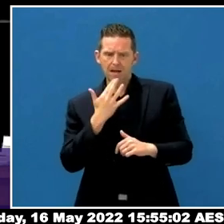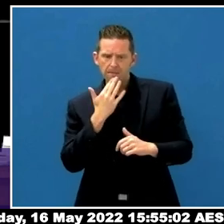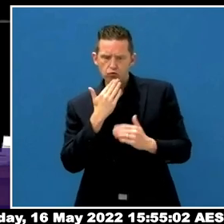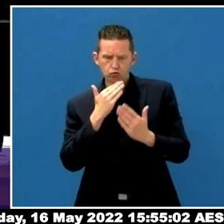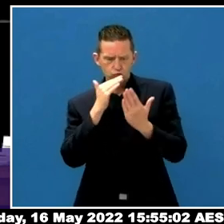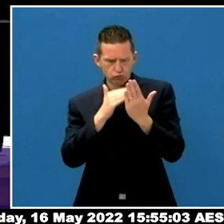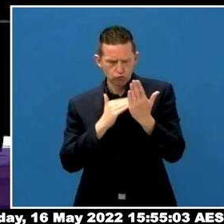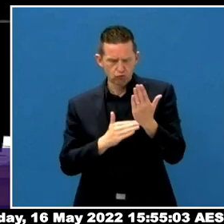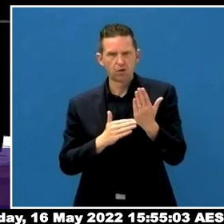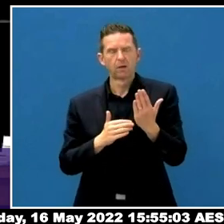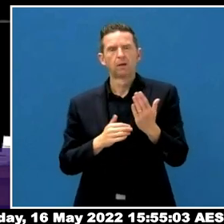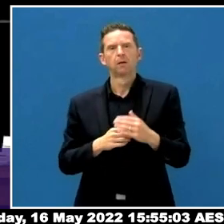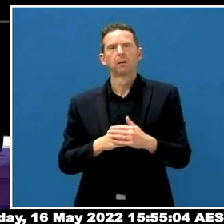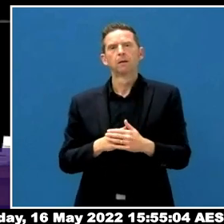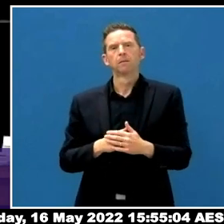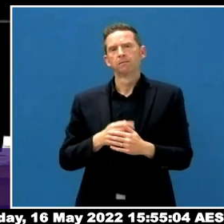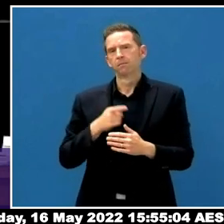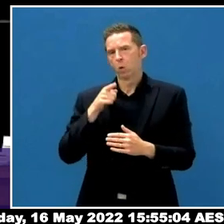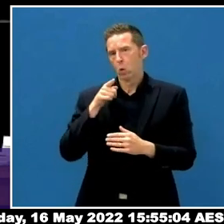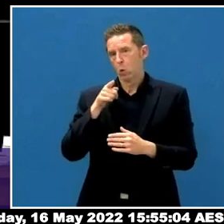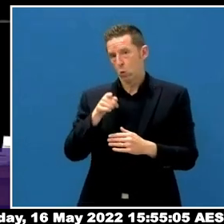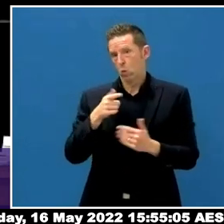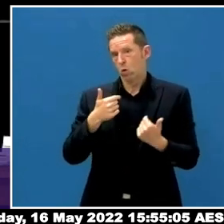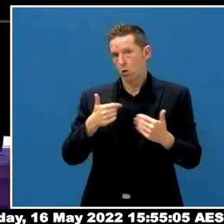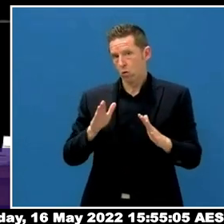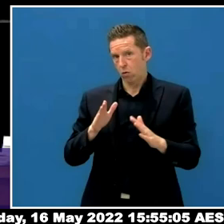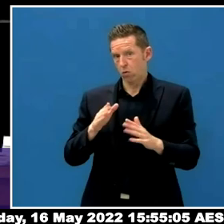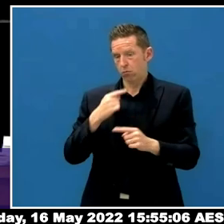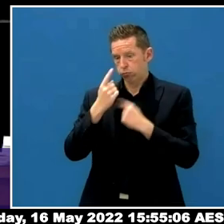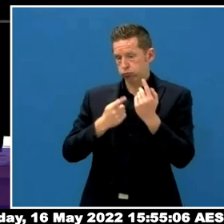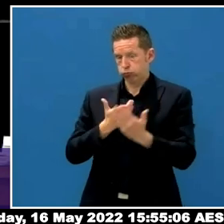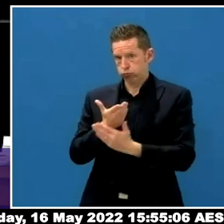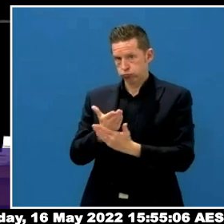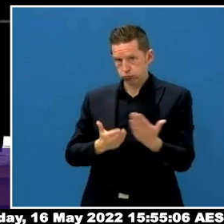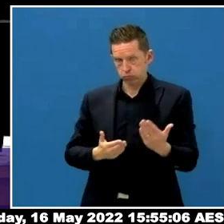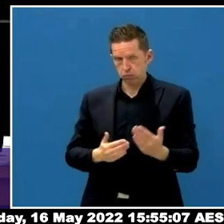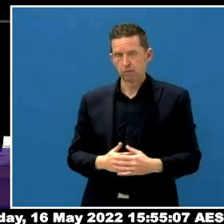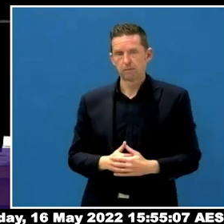about that, I think in your statement you refer to - and this is probably directed to